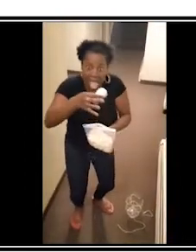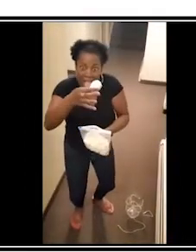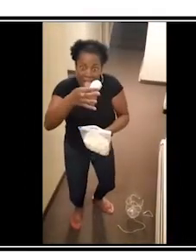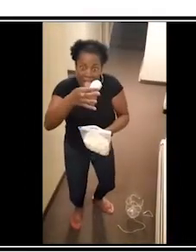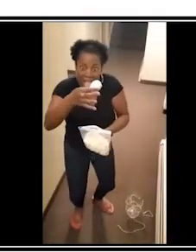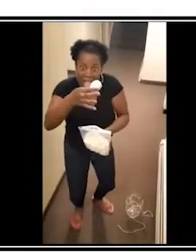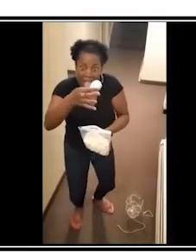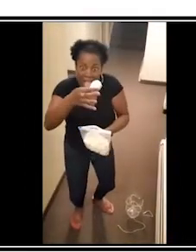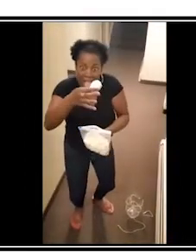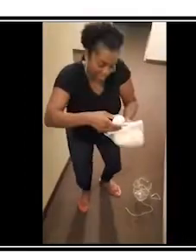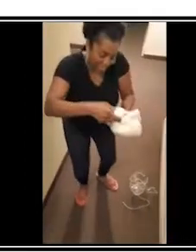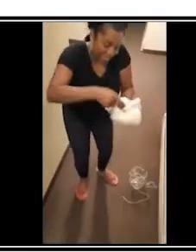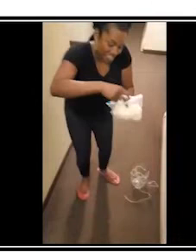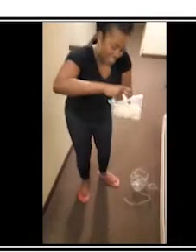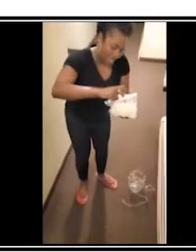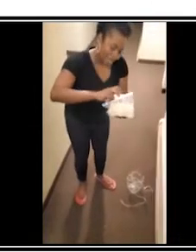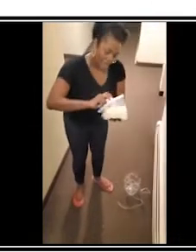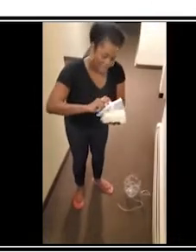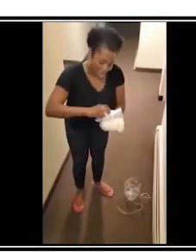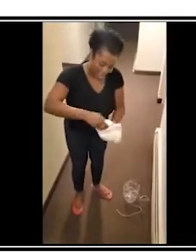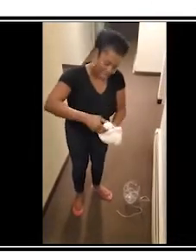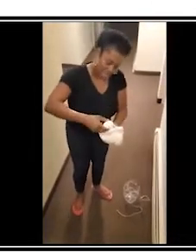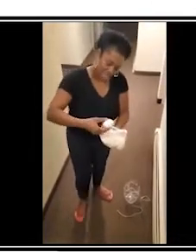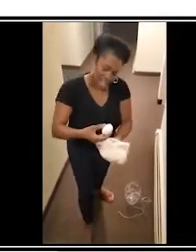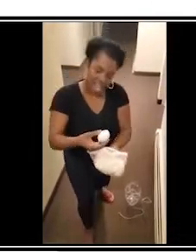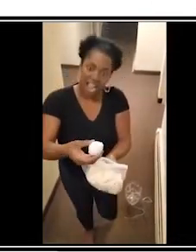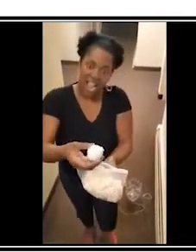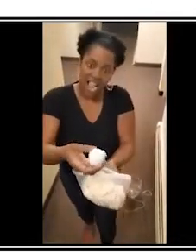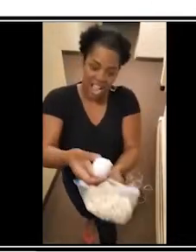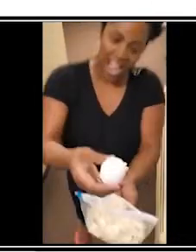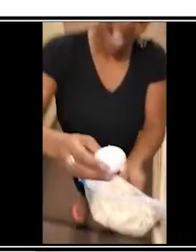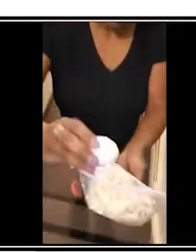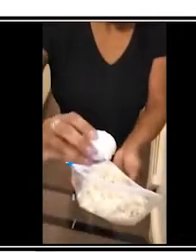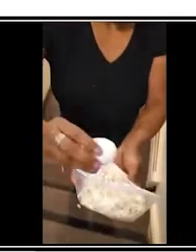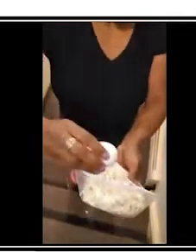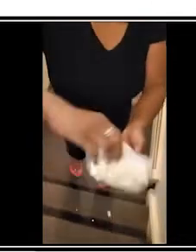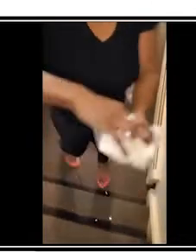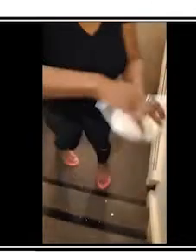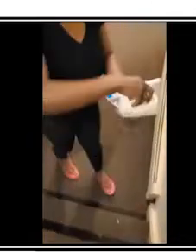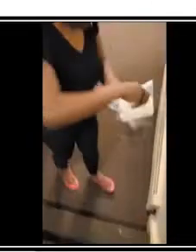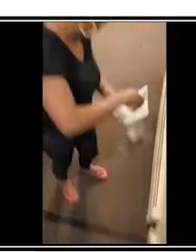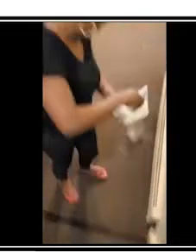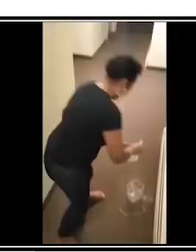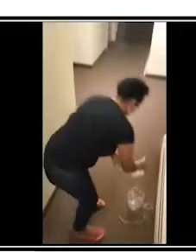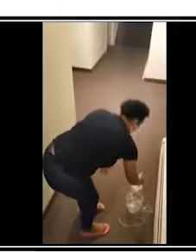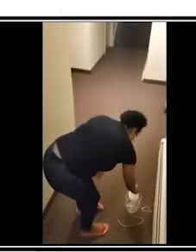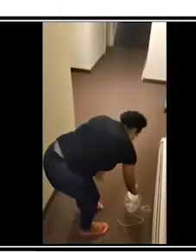Hey! Check it out! My egg made it!